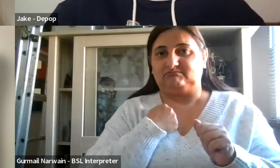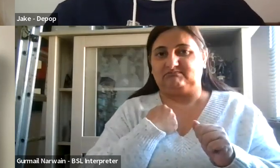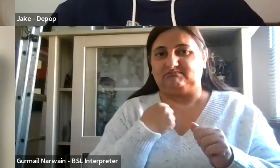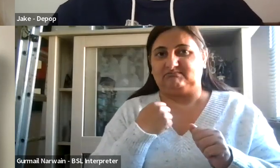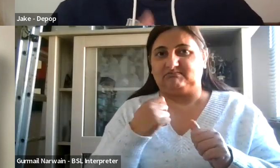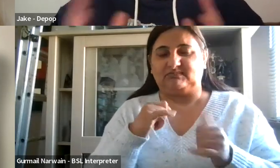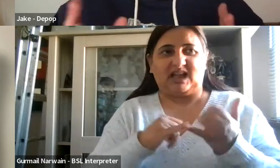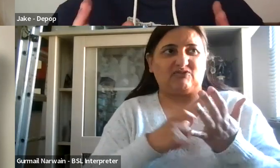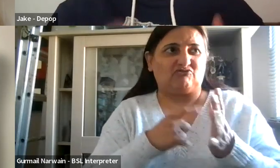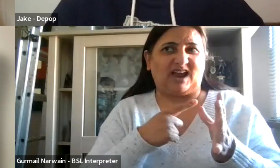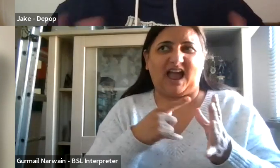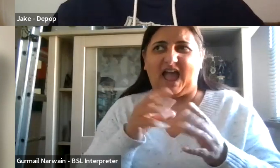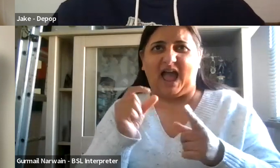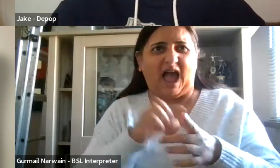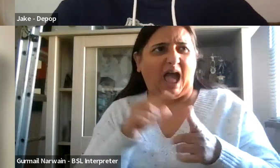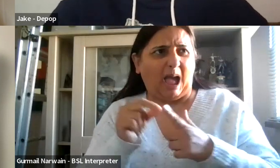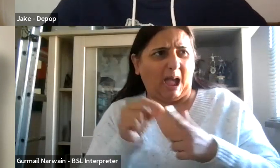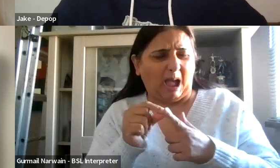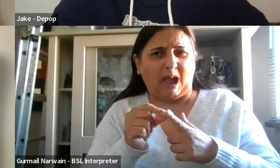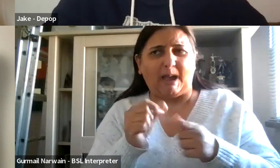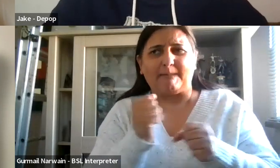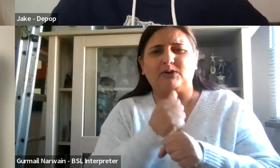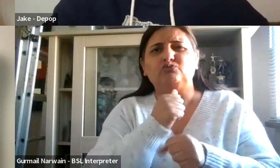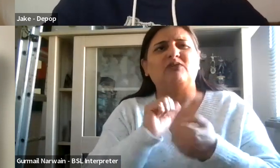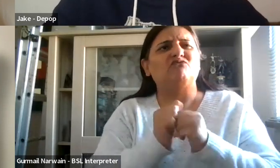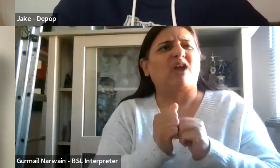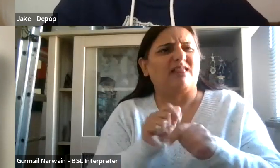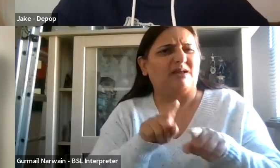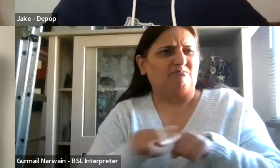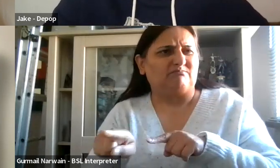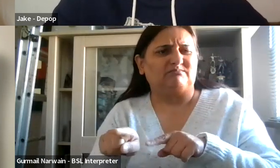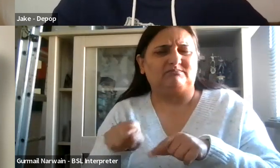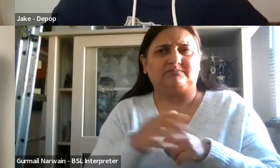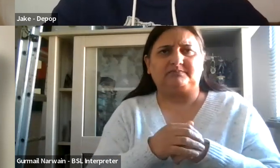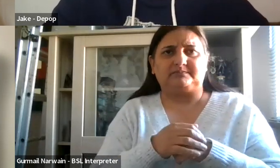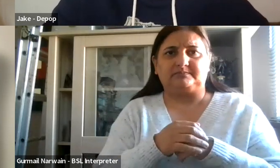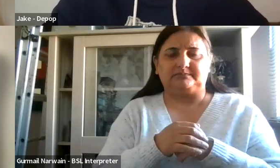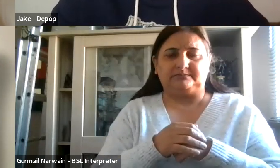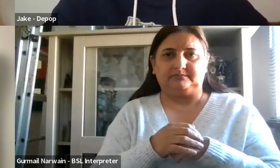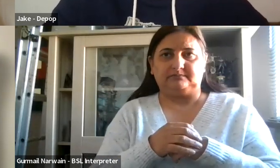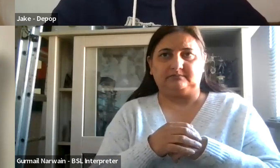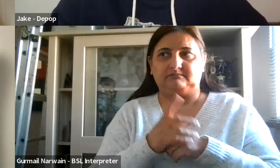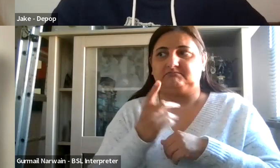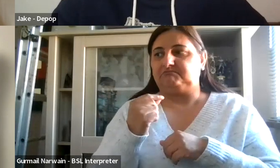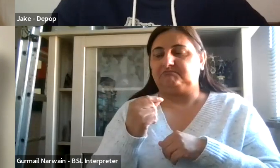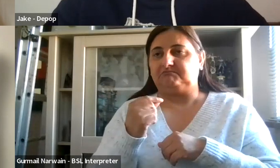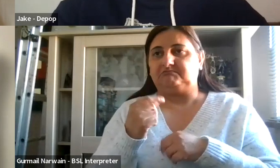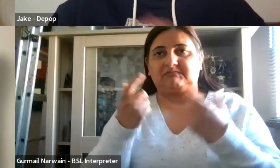apps and making them as user friendly as possible, you know, it would be on the kind of Building the app or making changes making them as user friendly, managing